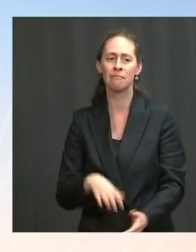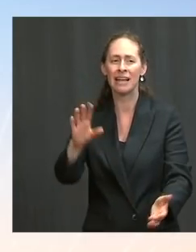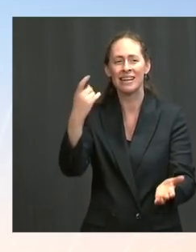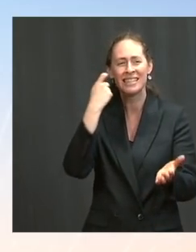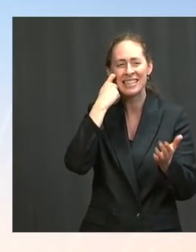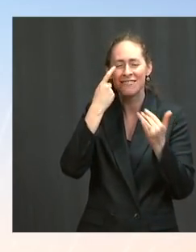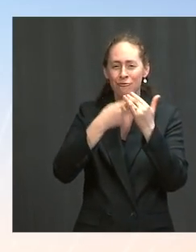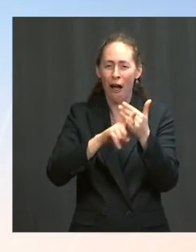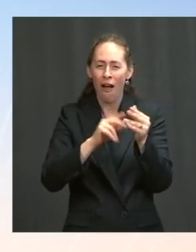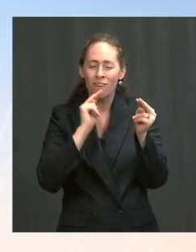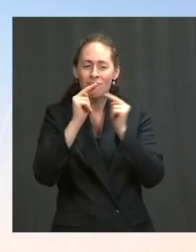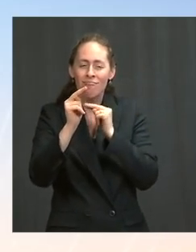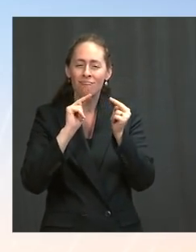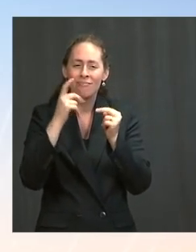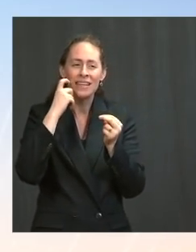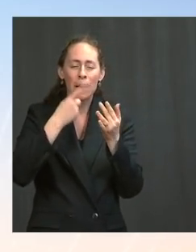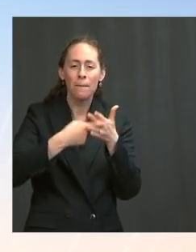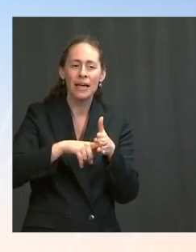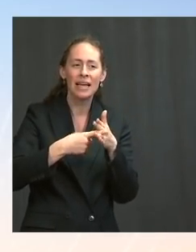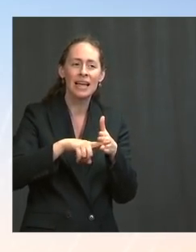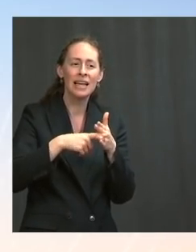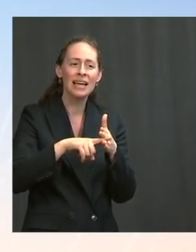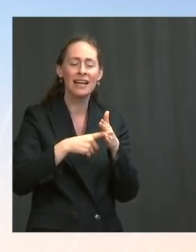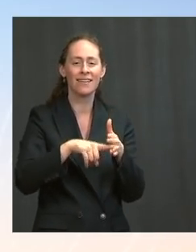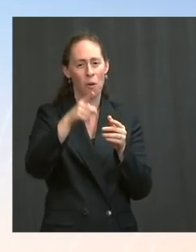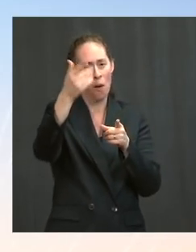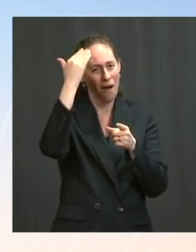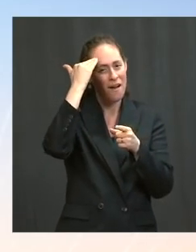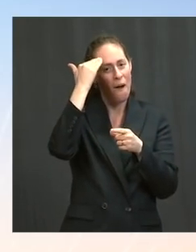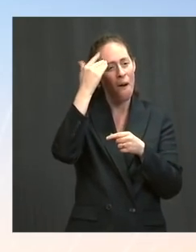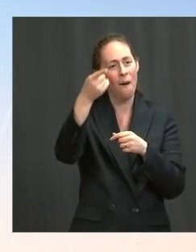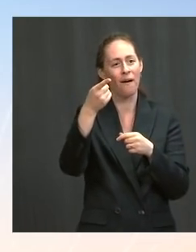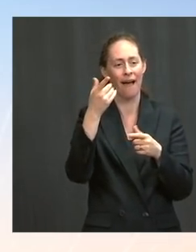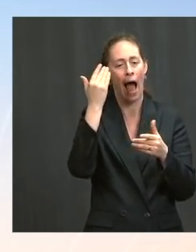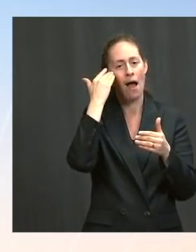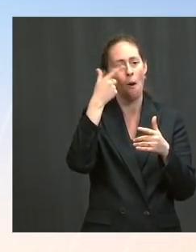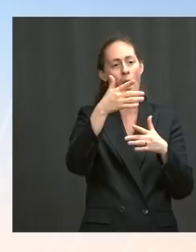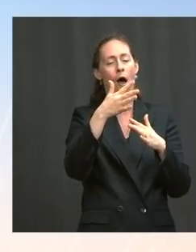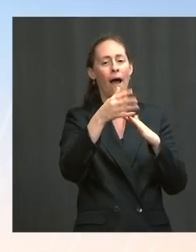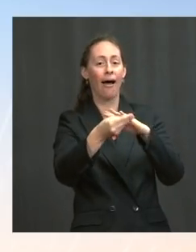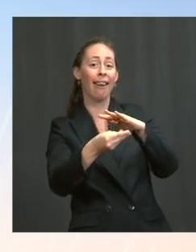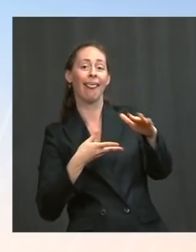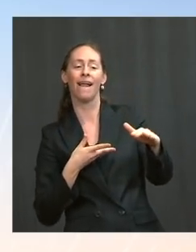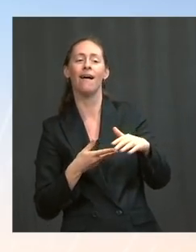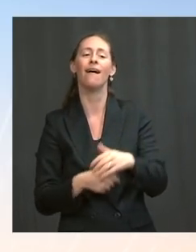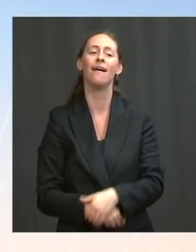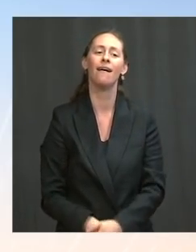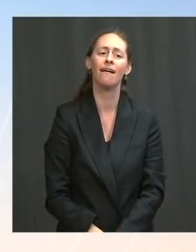And, clearly, as you noted -- or as you alluded to, I guess I should say -- there's disagreement, even within the Democratic Party,